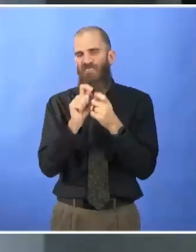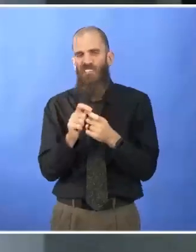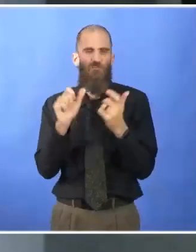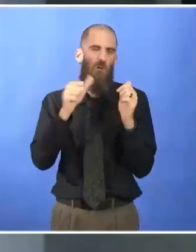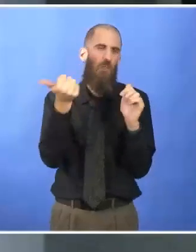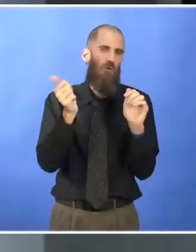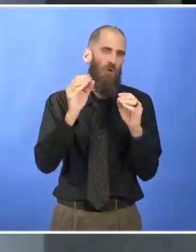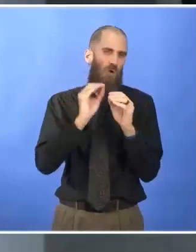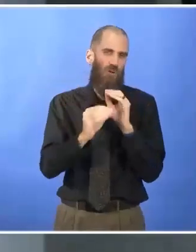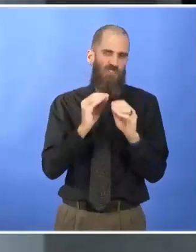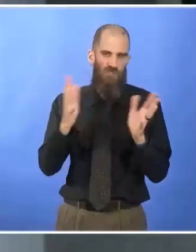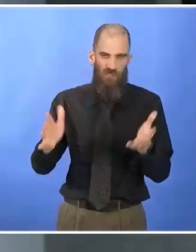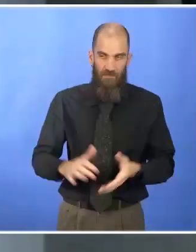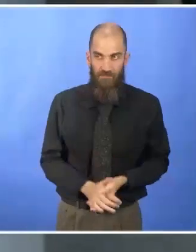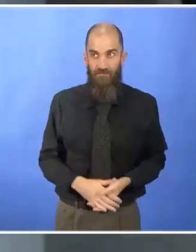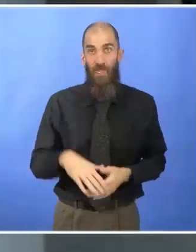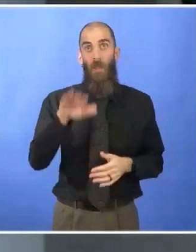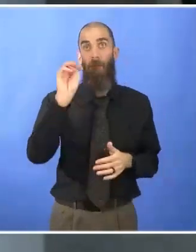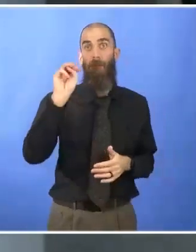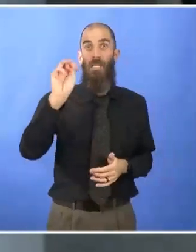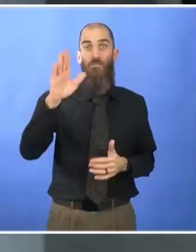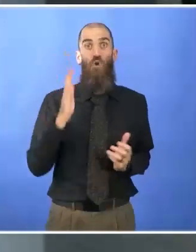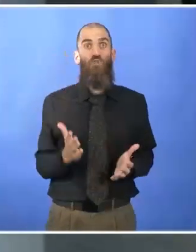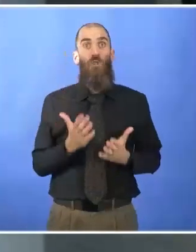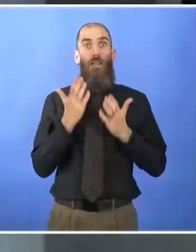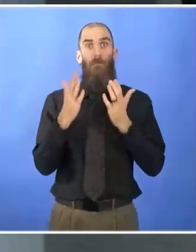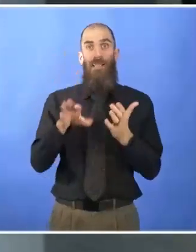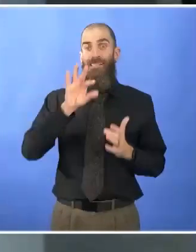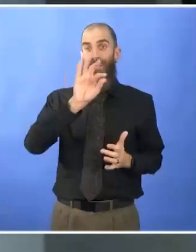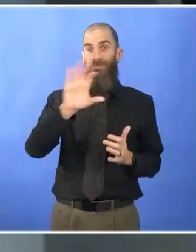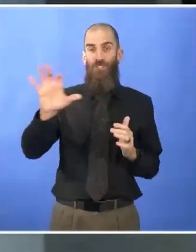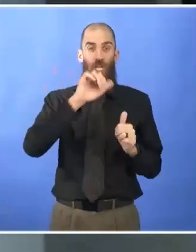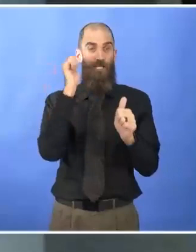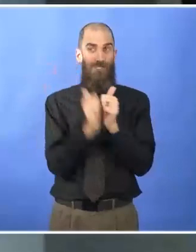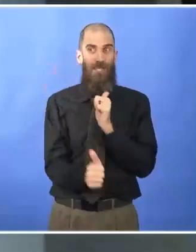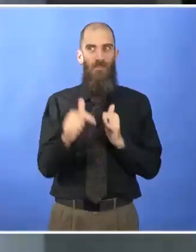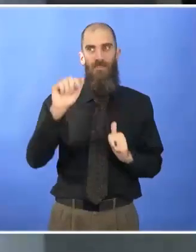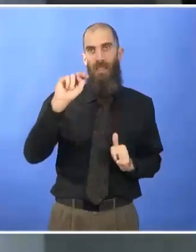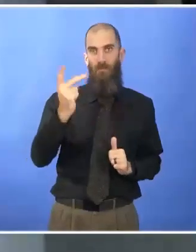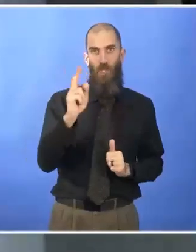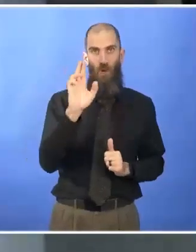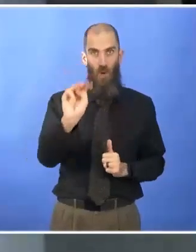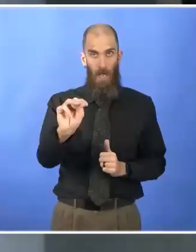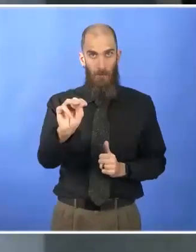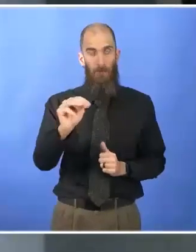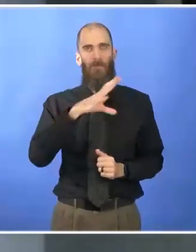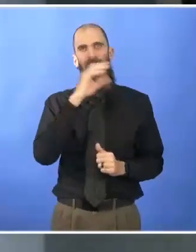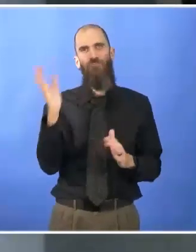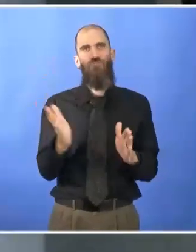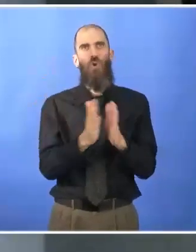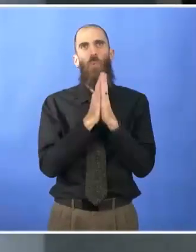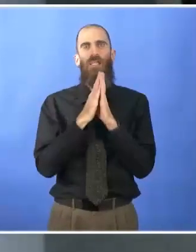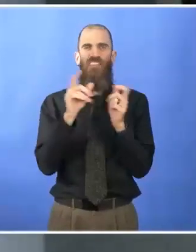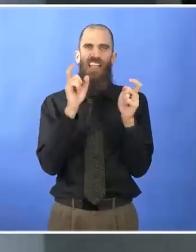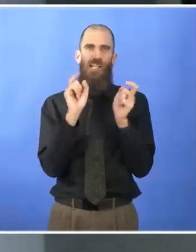NOTICE OF PROPOSED RULEMAKING AND REQUEST EDITORIAL PRIVILEGES TO MAKE NECESSARY TECHNICAL OR CONFORMING EDITS.